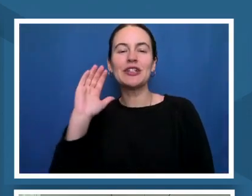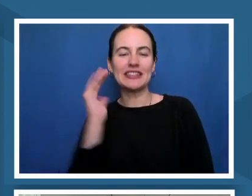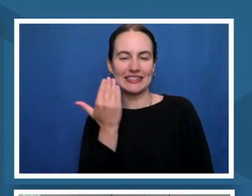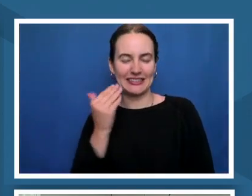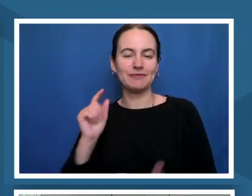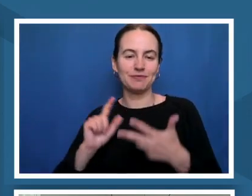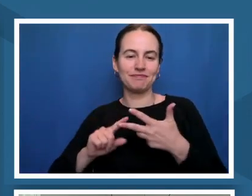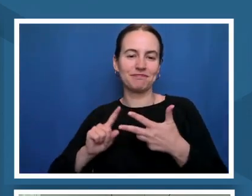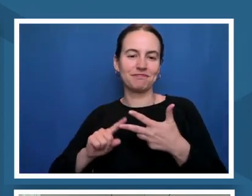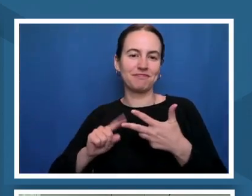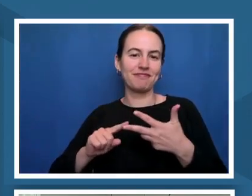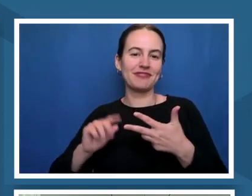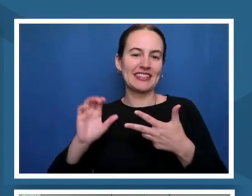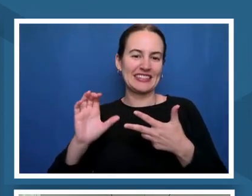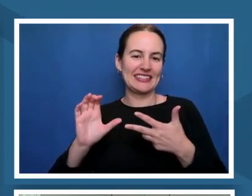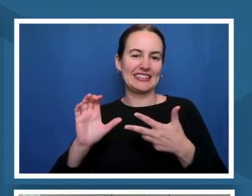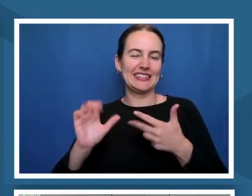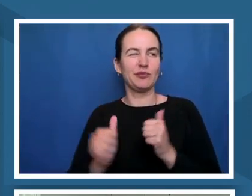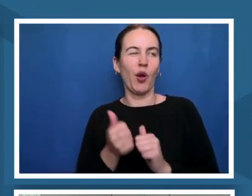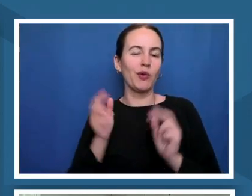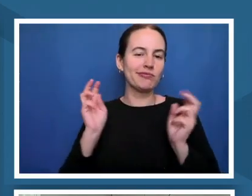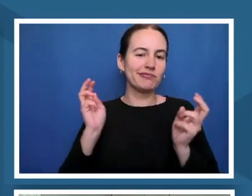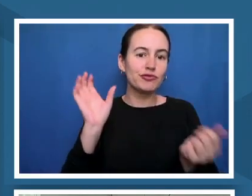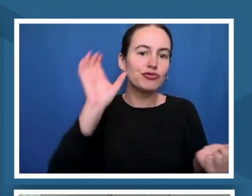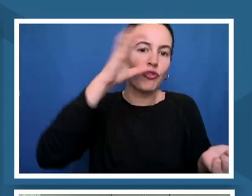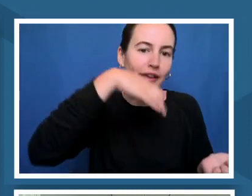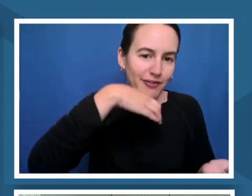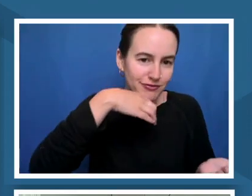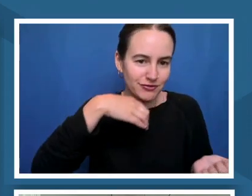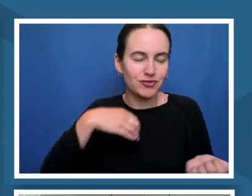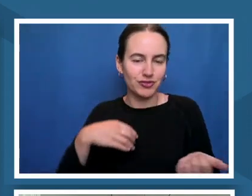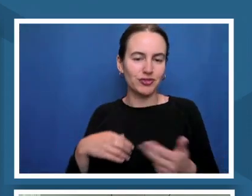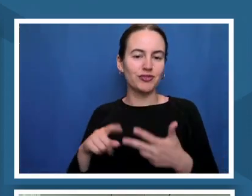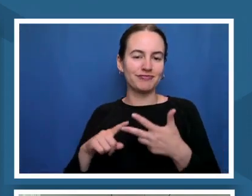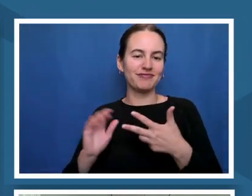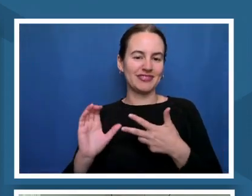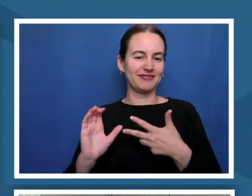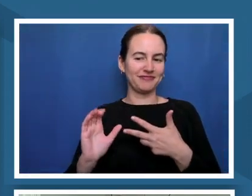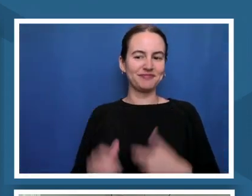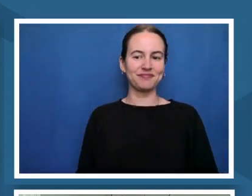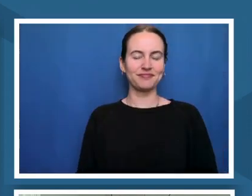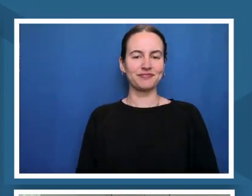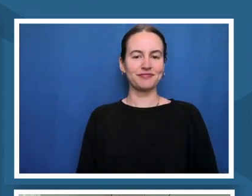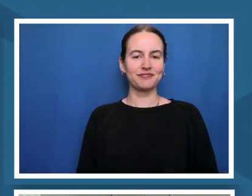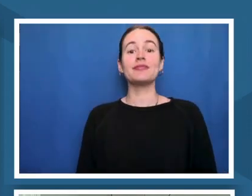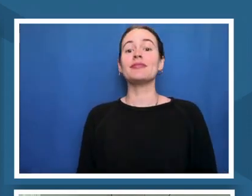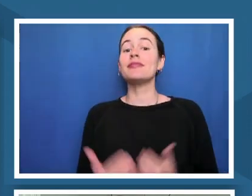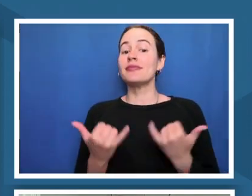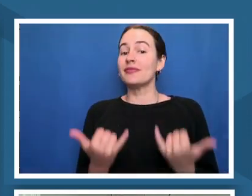strangest one seems to be b